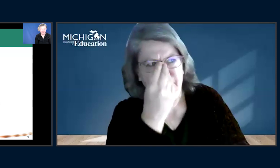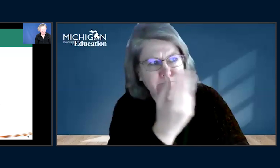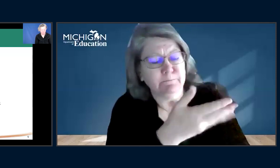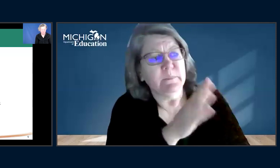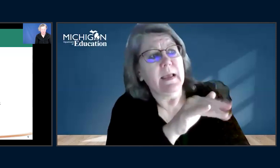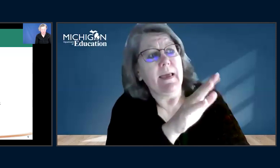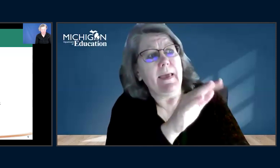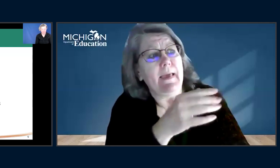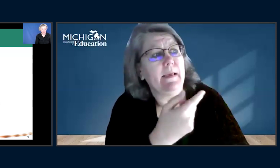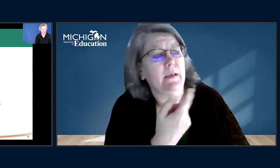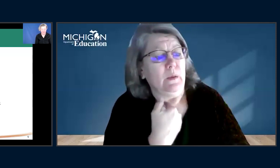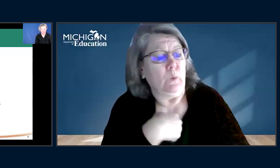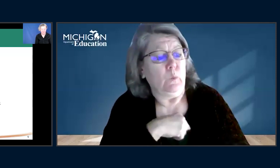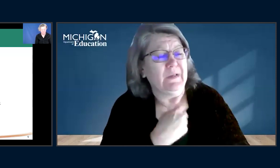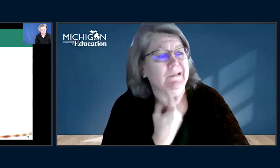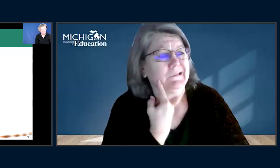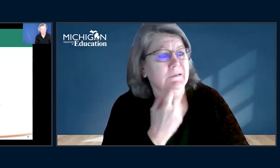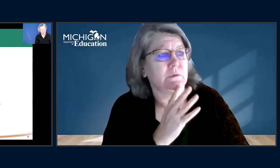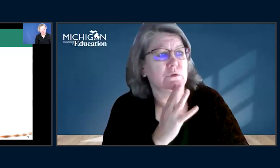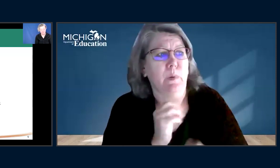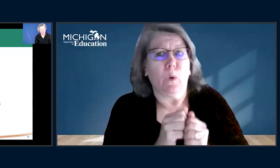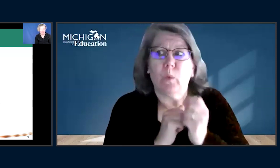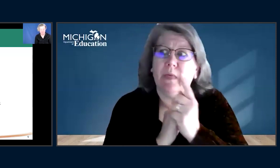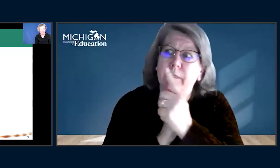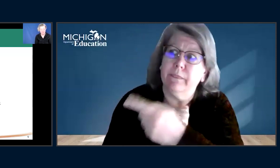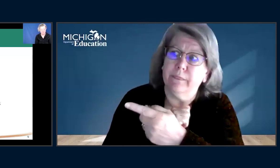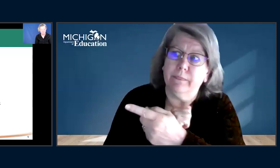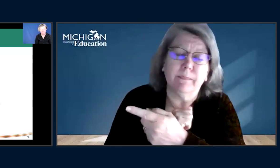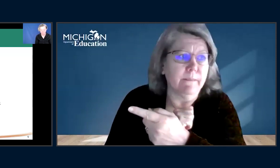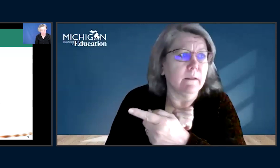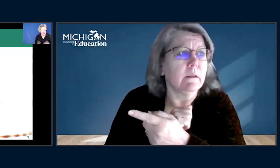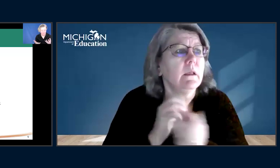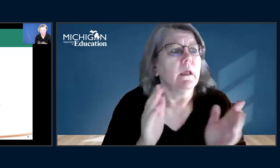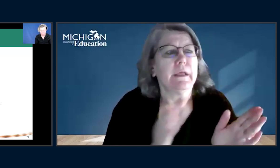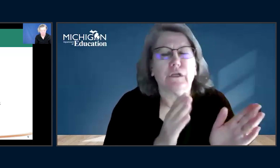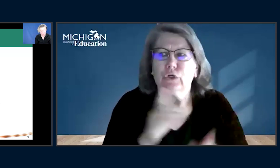and find the coordinator and say, hey, this is what we have going on. We just spoke with,